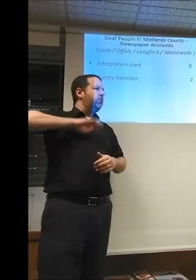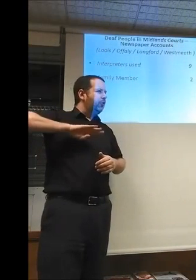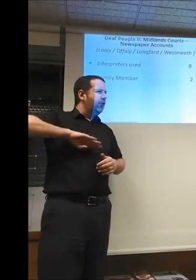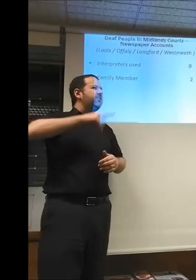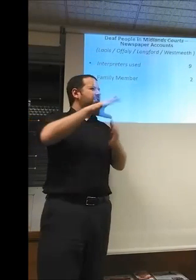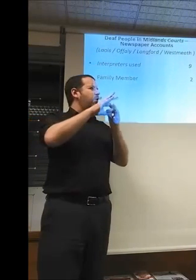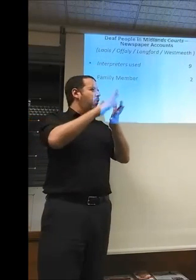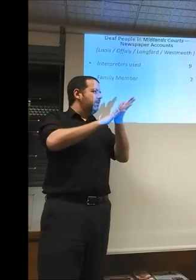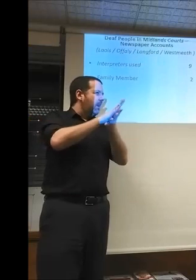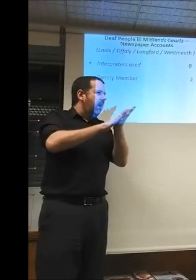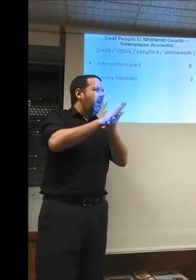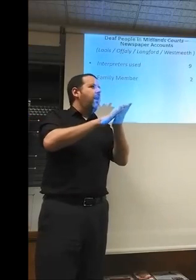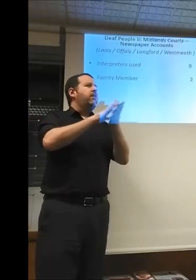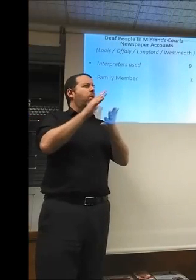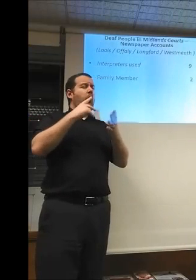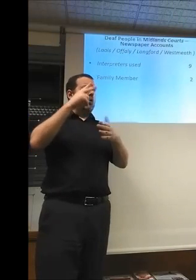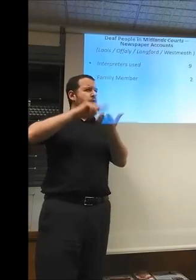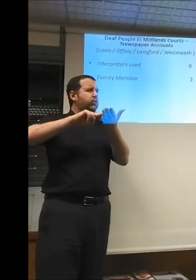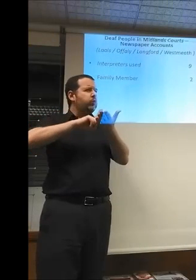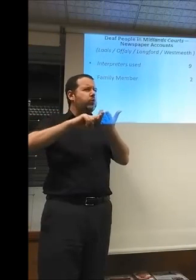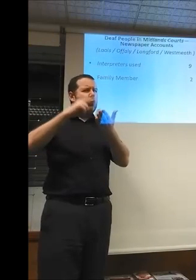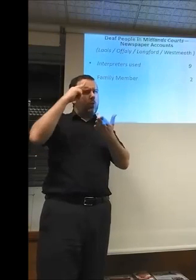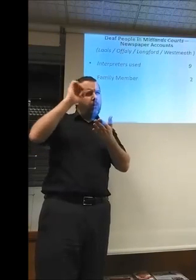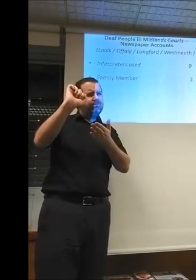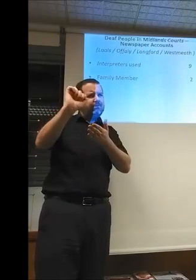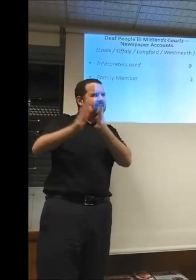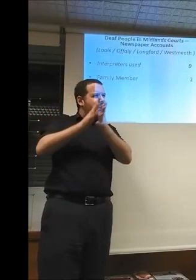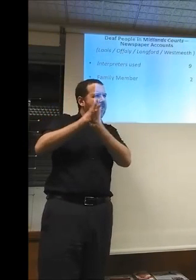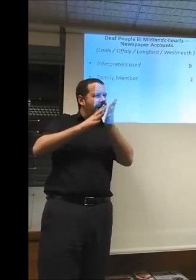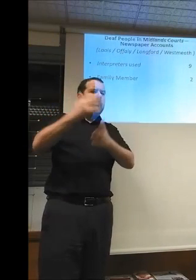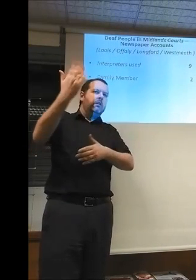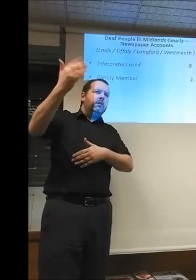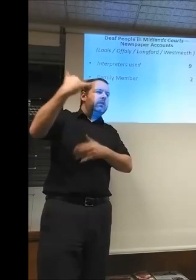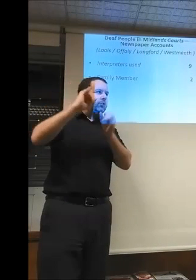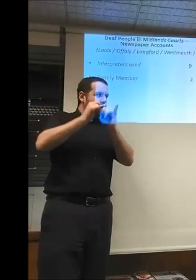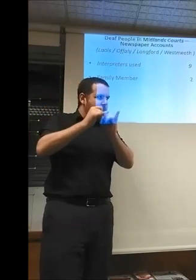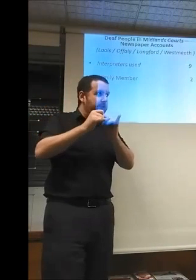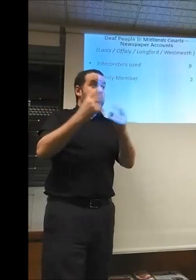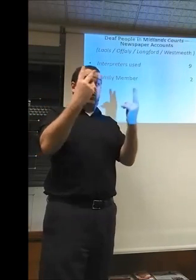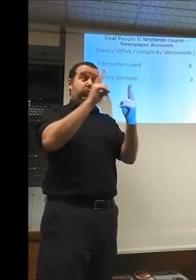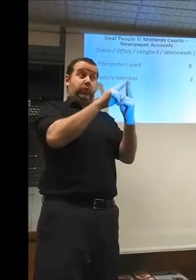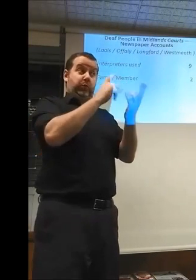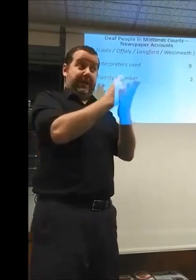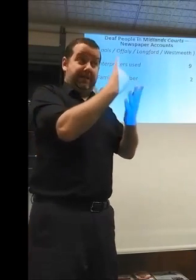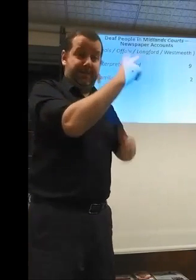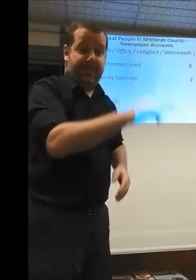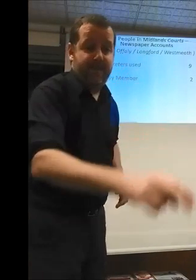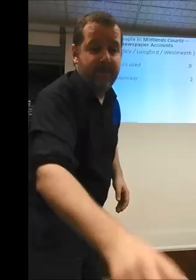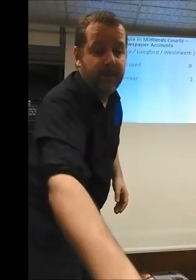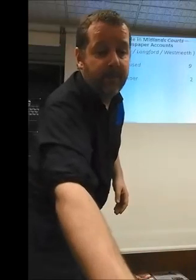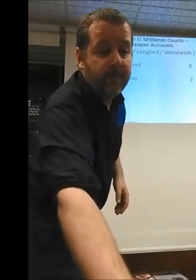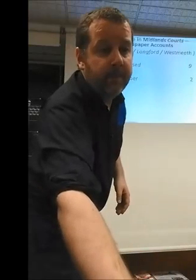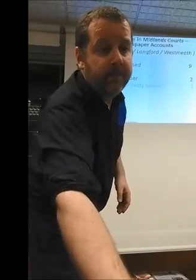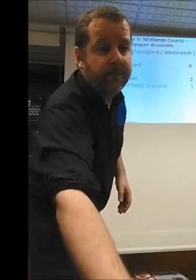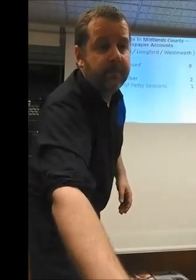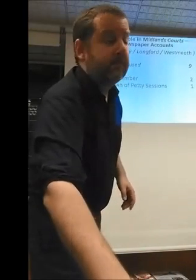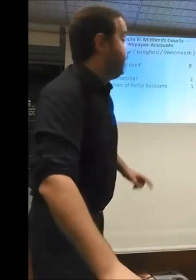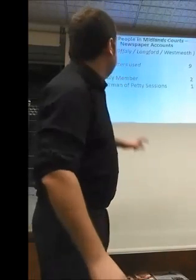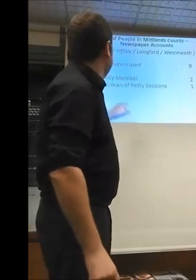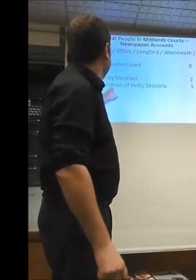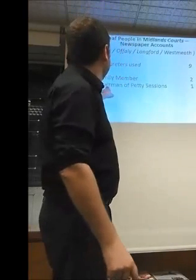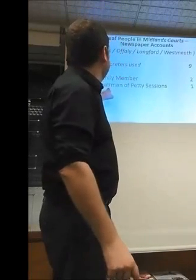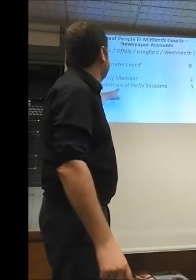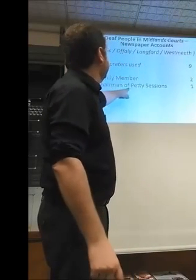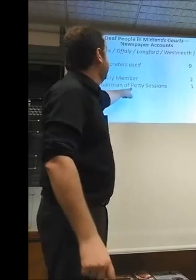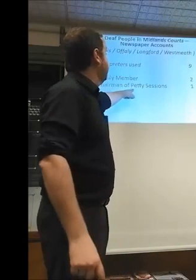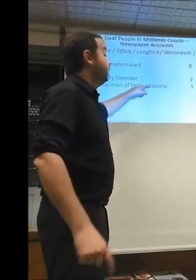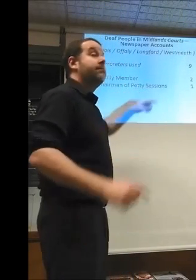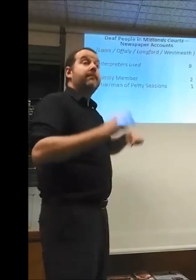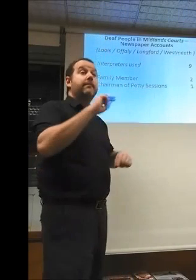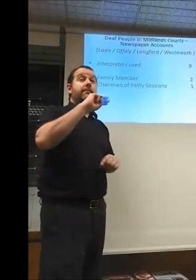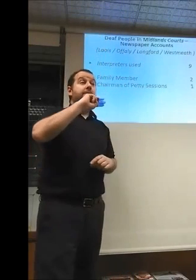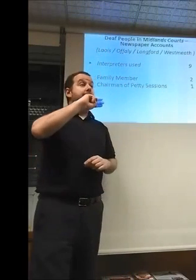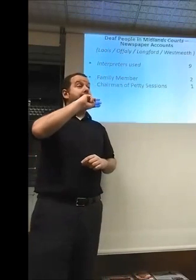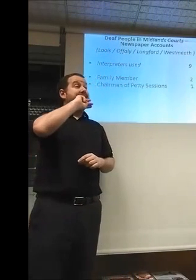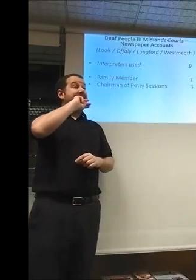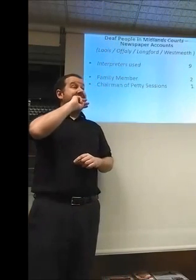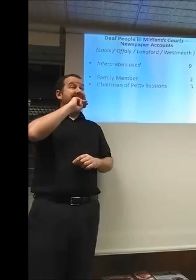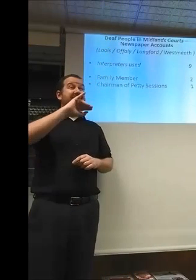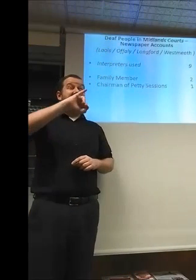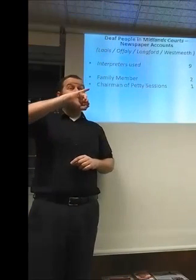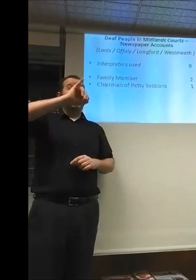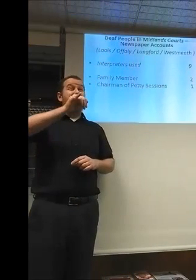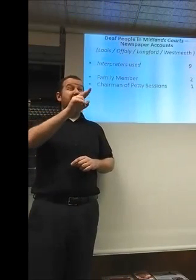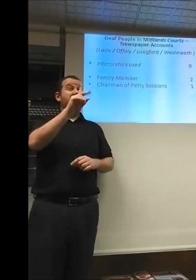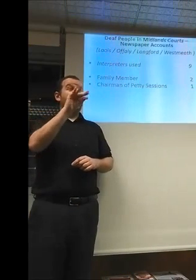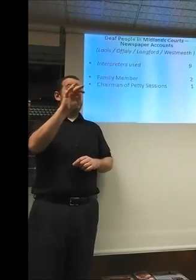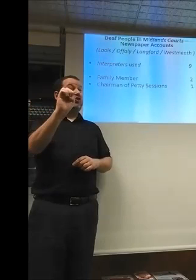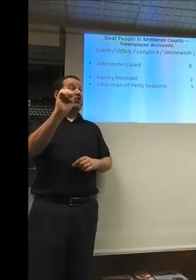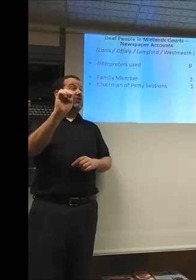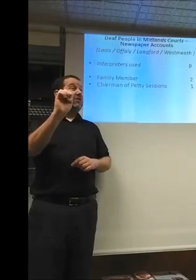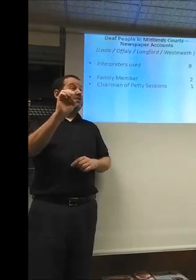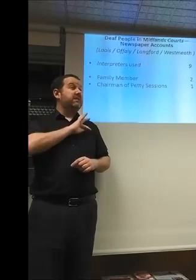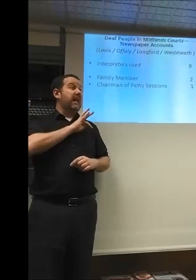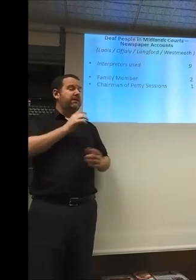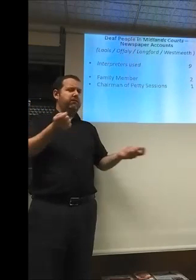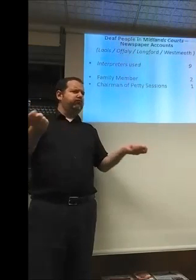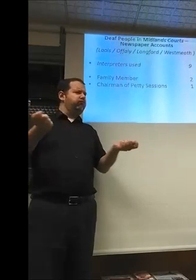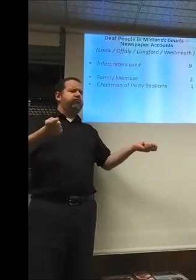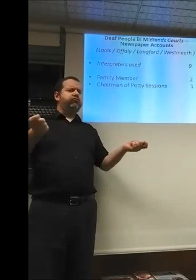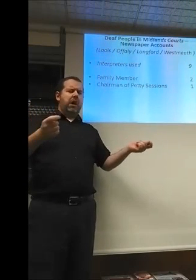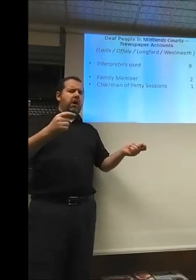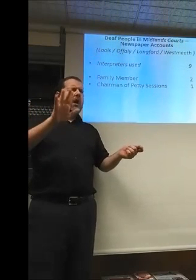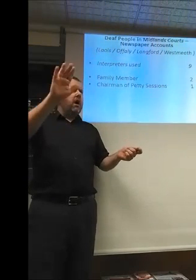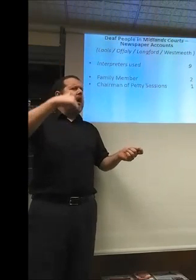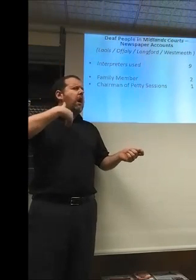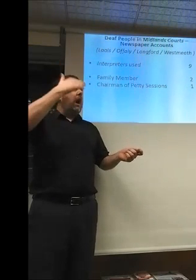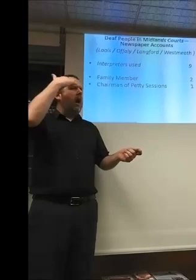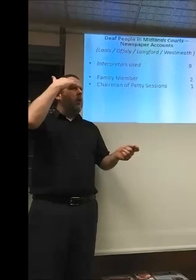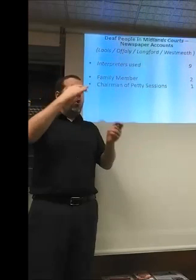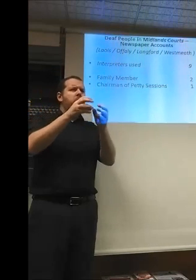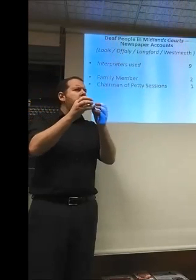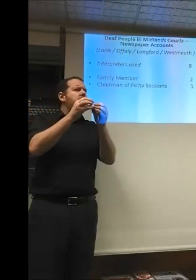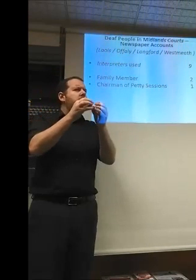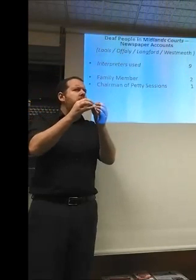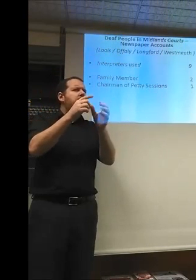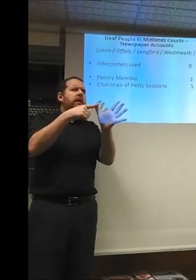And I just focused on those four areas, so really overall from those four areas, there